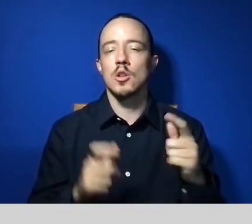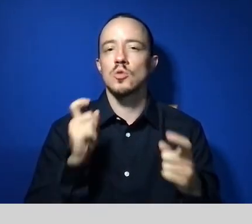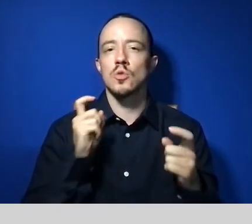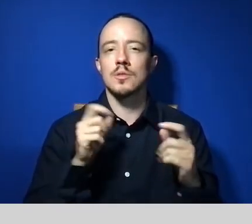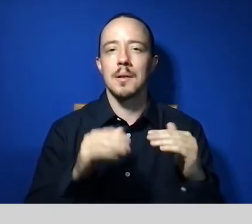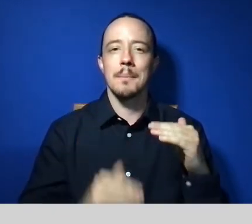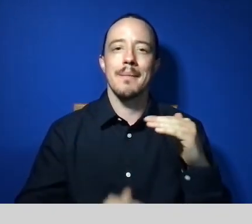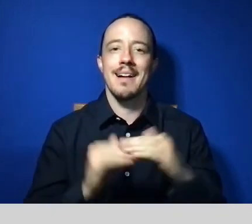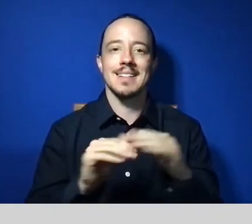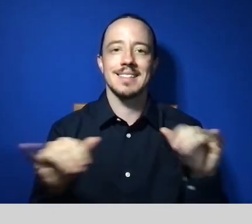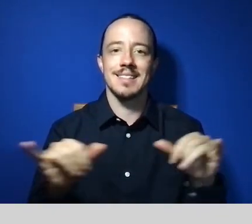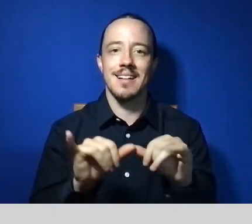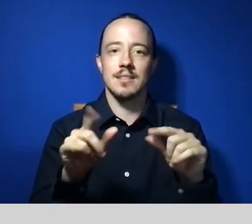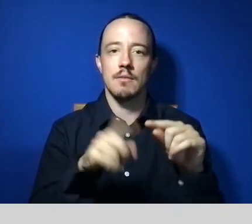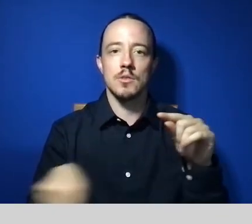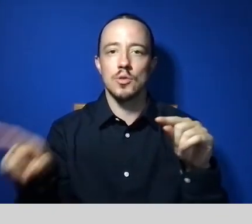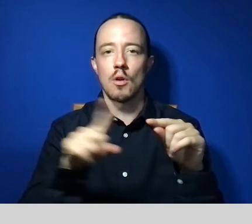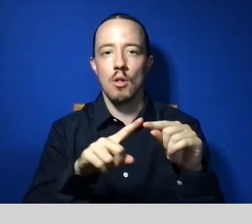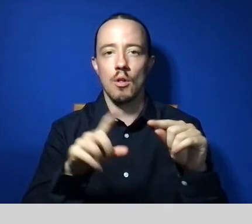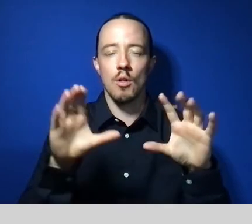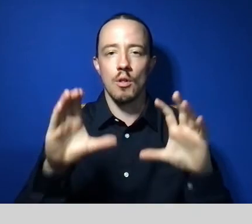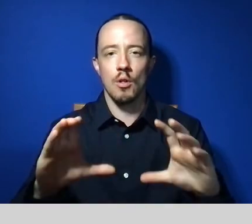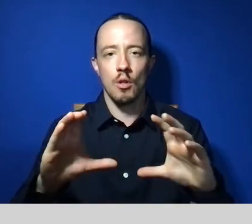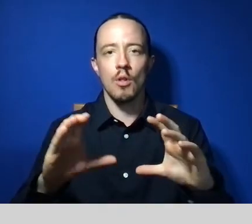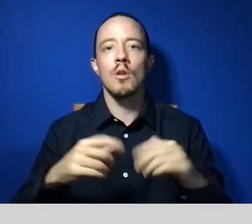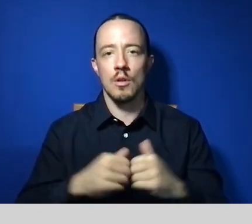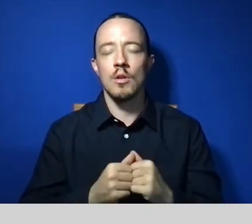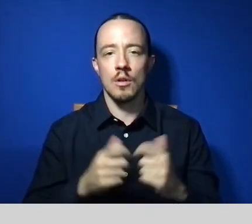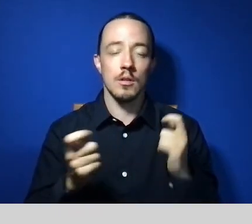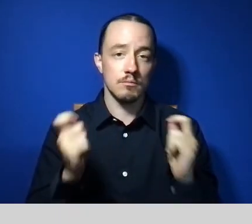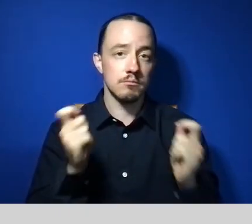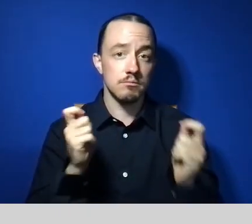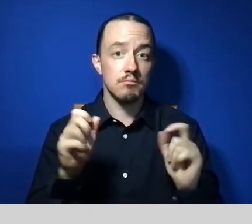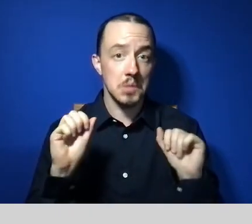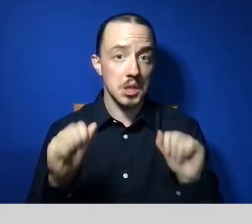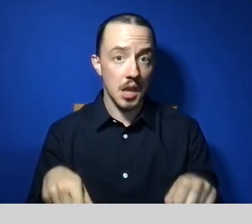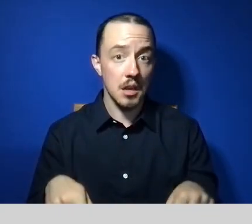size of this circles, that can be adjusted,